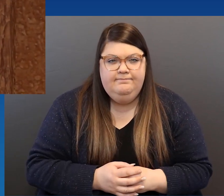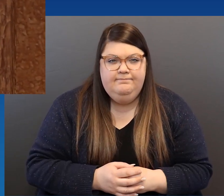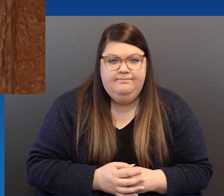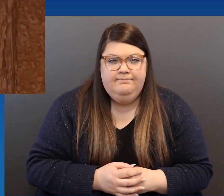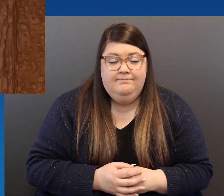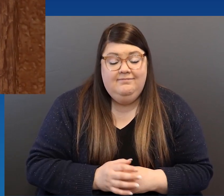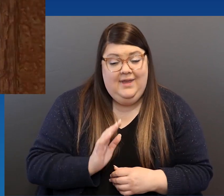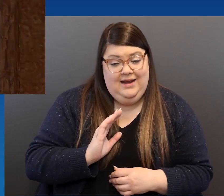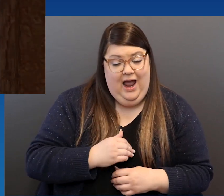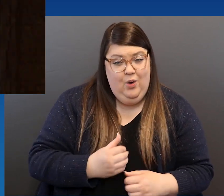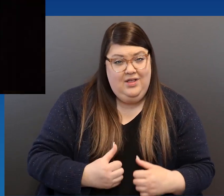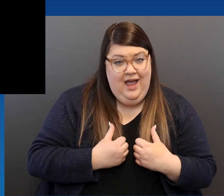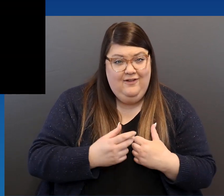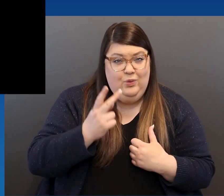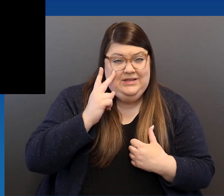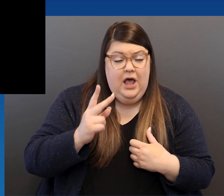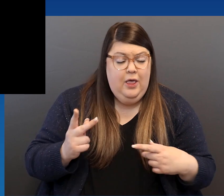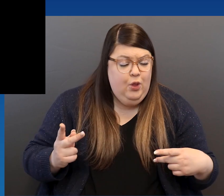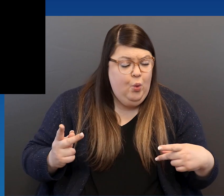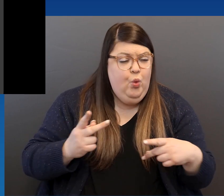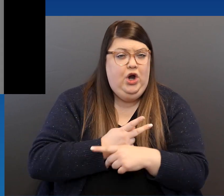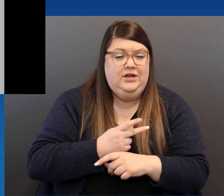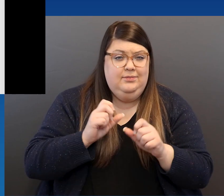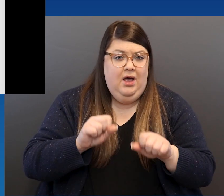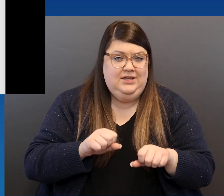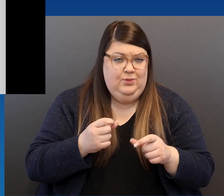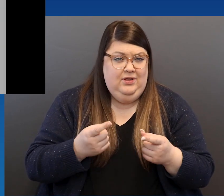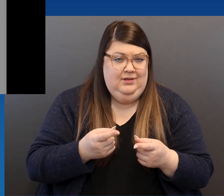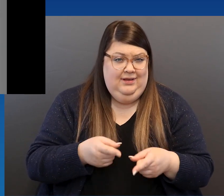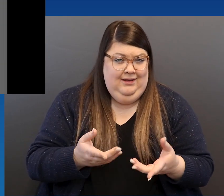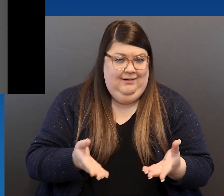In our life, we saw the worst possible thing happen.